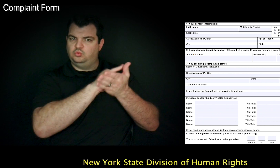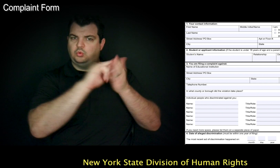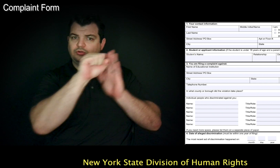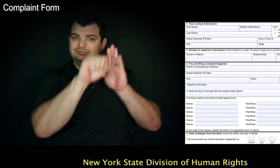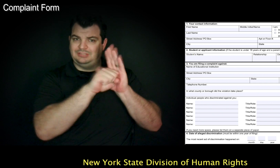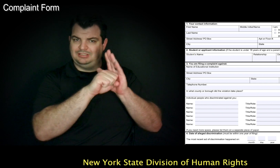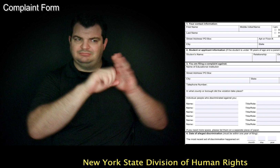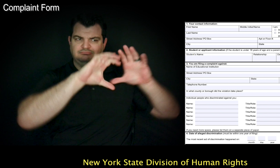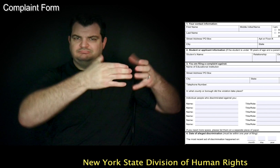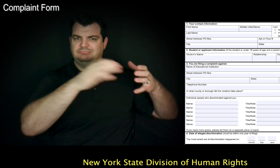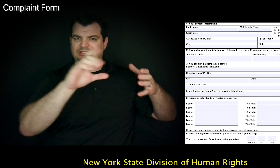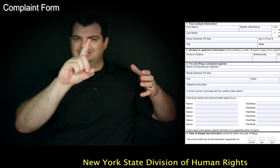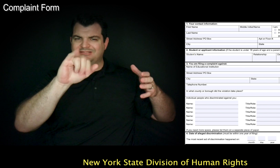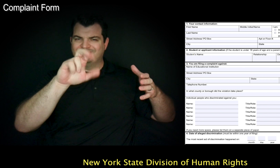New York State Division of Human Rights